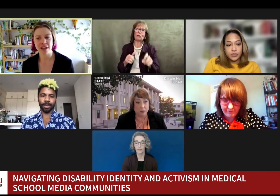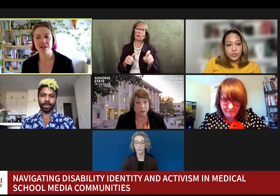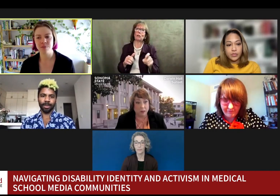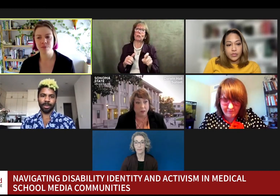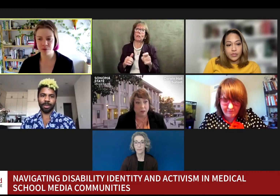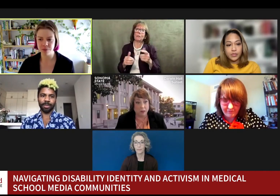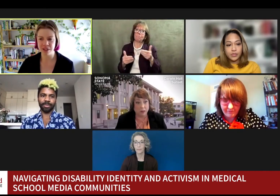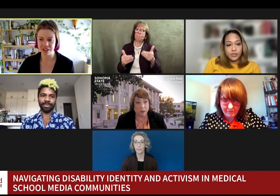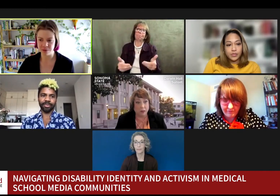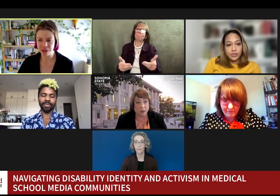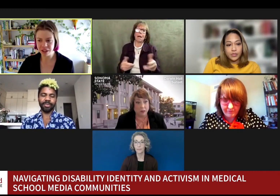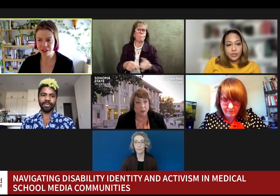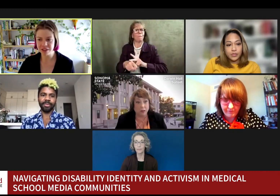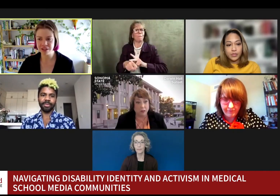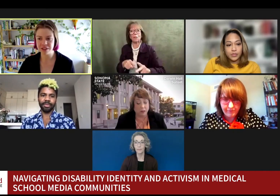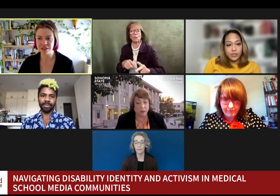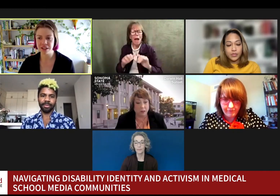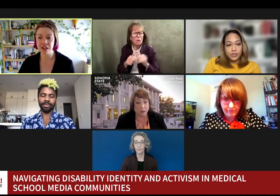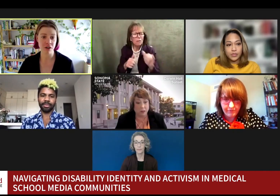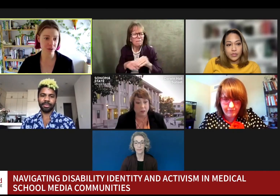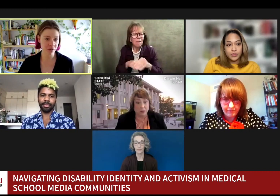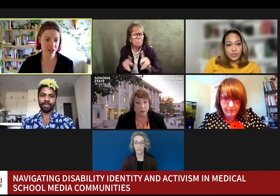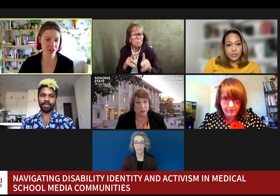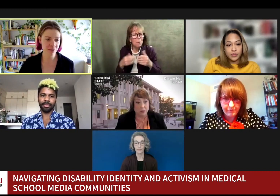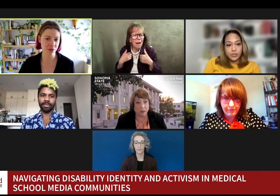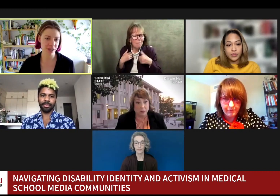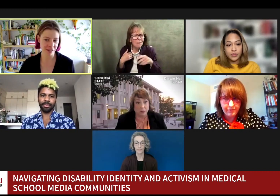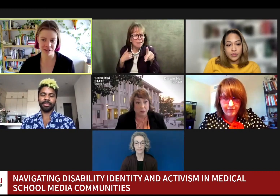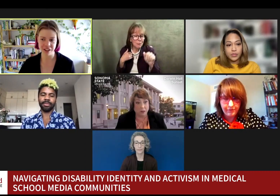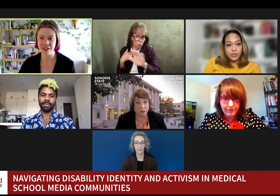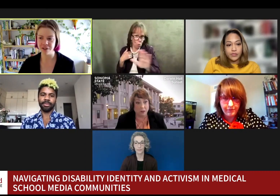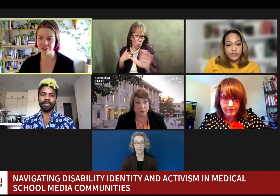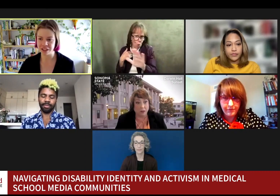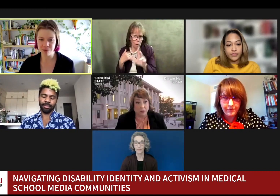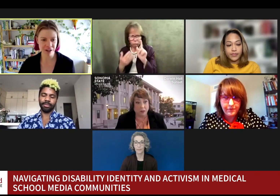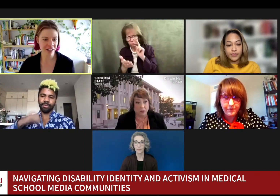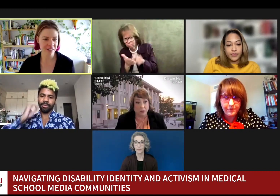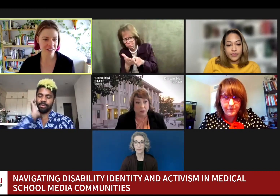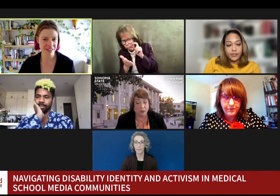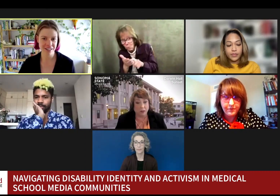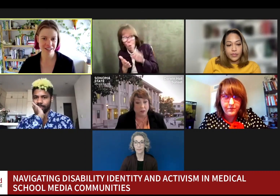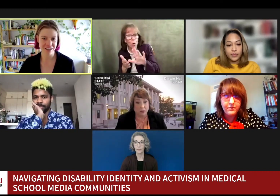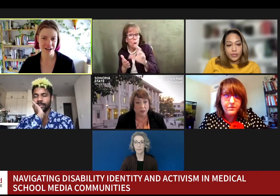disabilities in your observation, particularly in your experience.